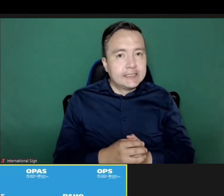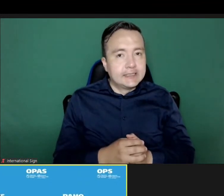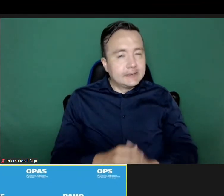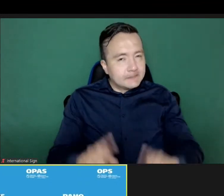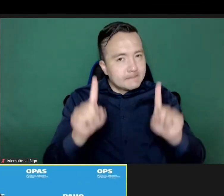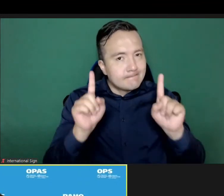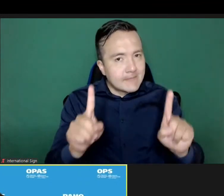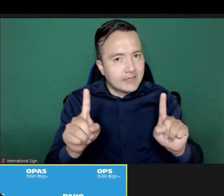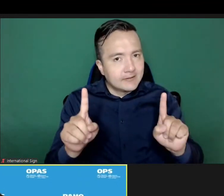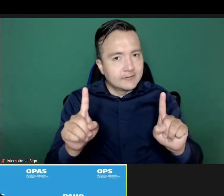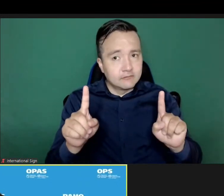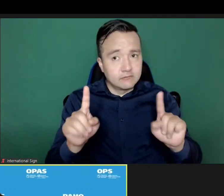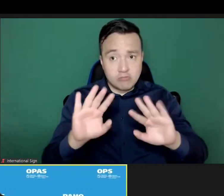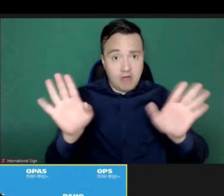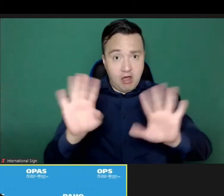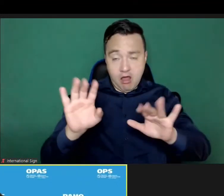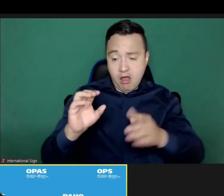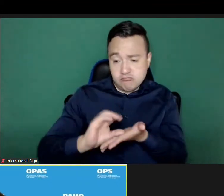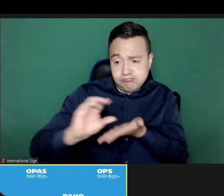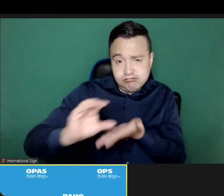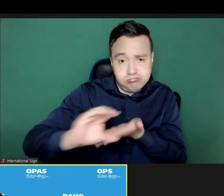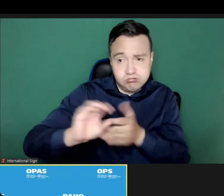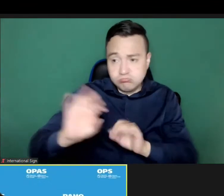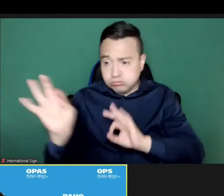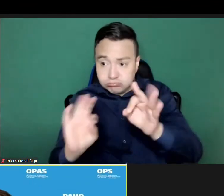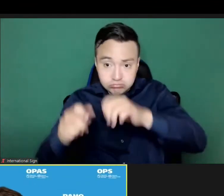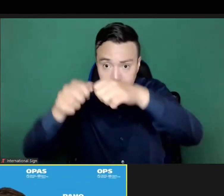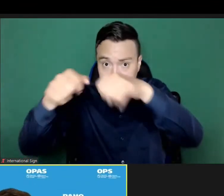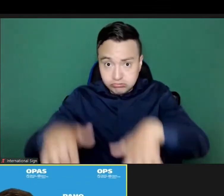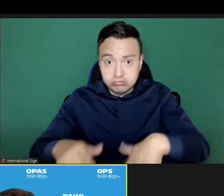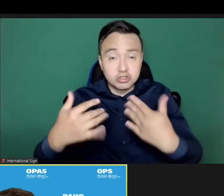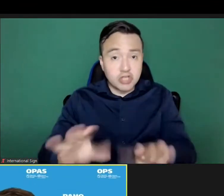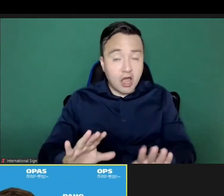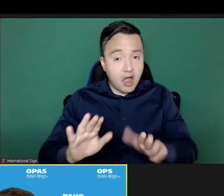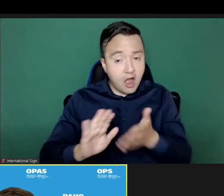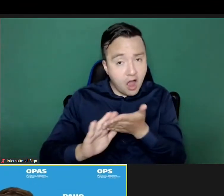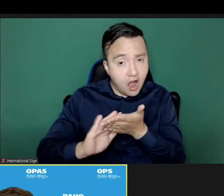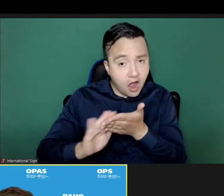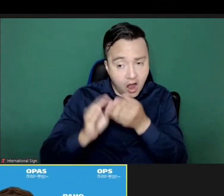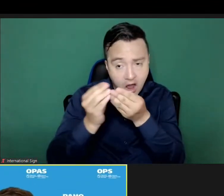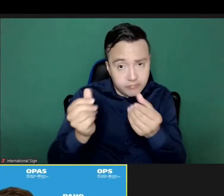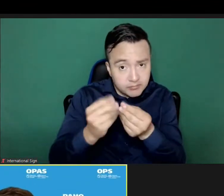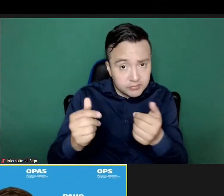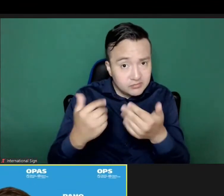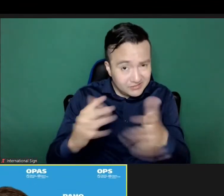needs of the population, if we don't address what Ferdinando was talking about, in terms of the primary prevention or even